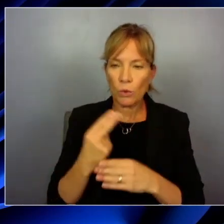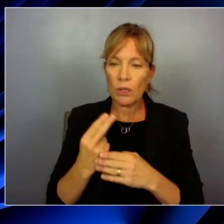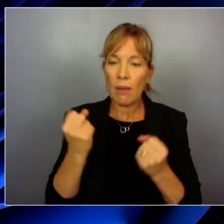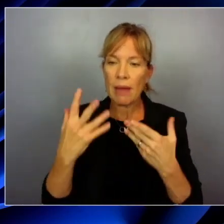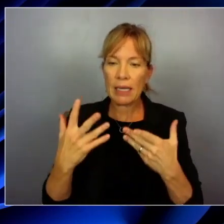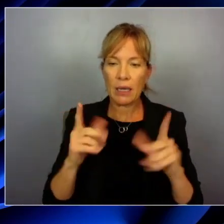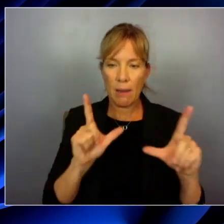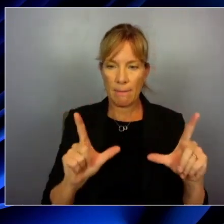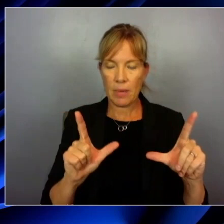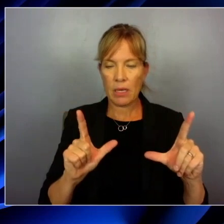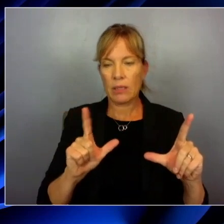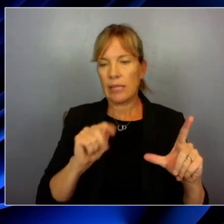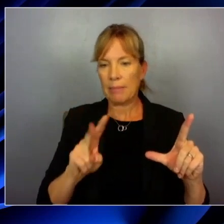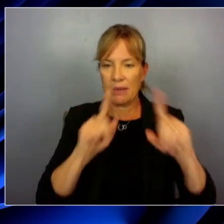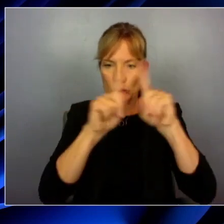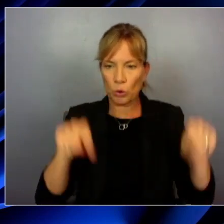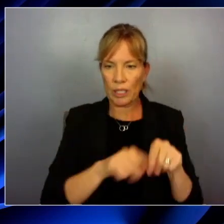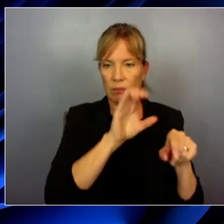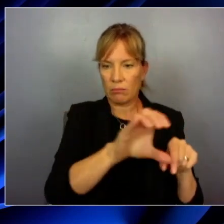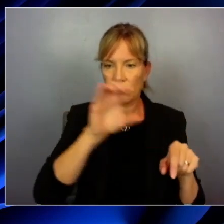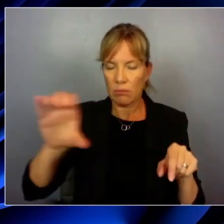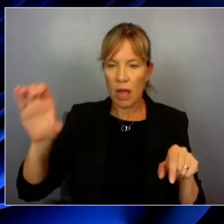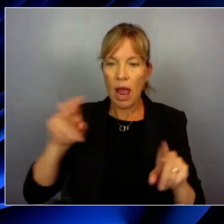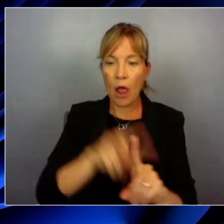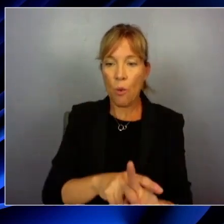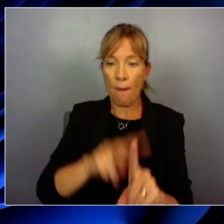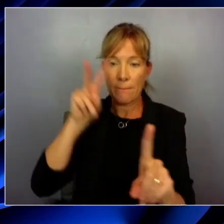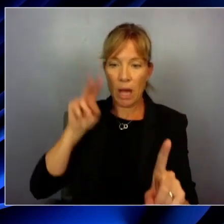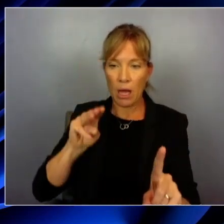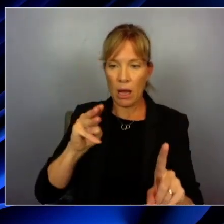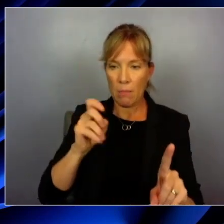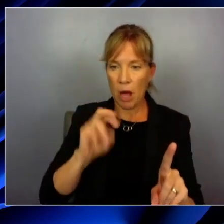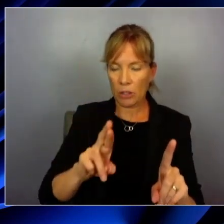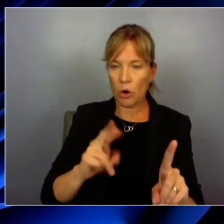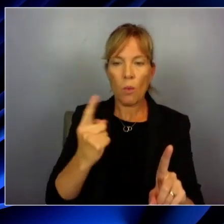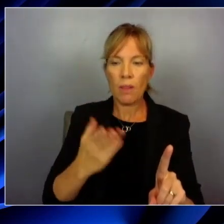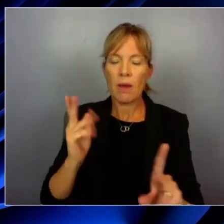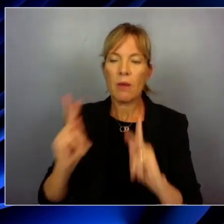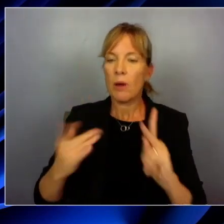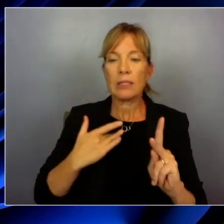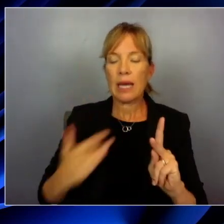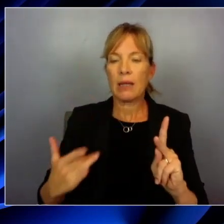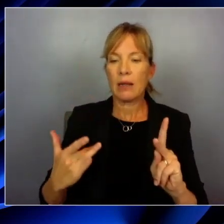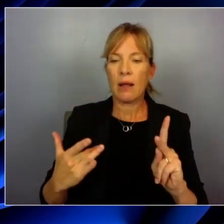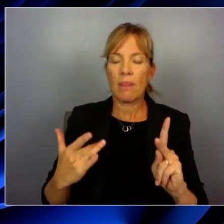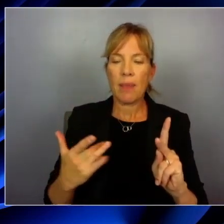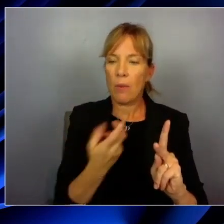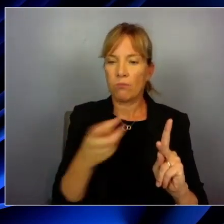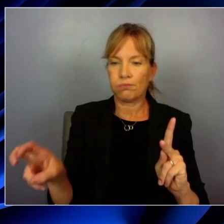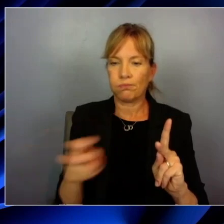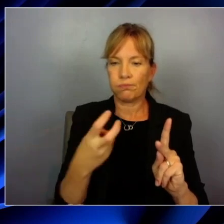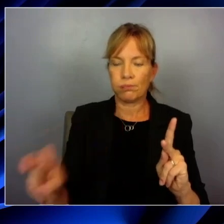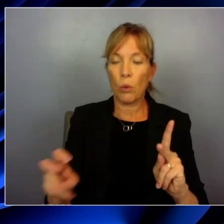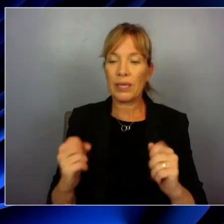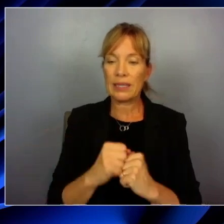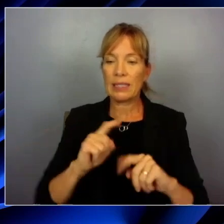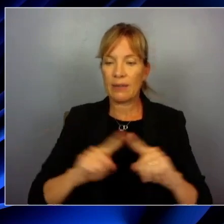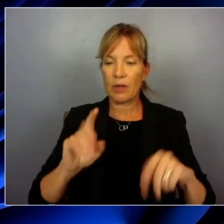and you unplug your monitor, one of the things that people will do is they will. They will move between different monitors as you plug your monitor back in,